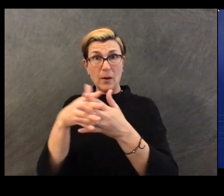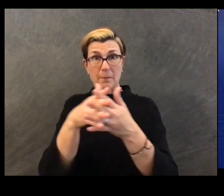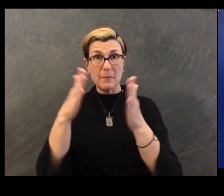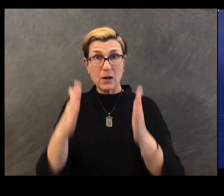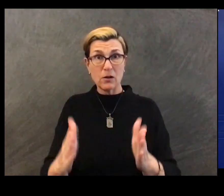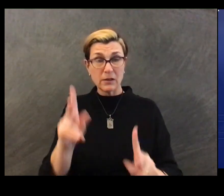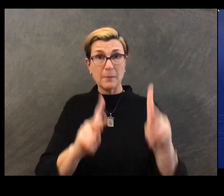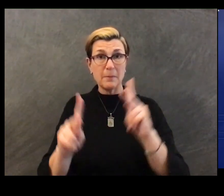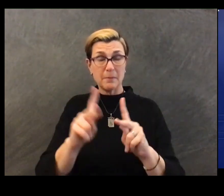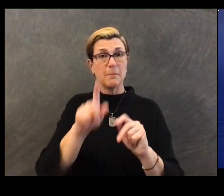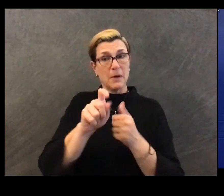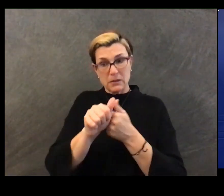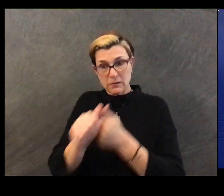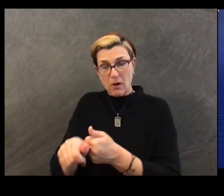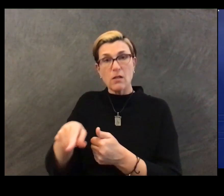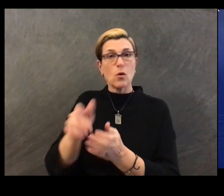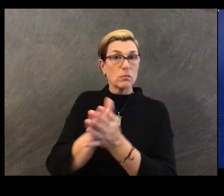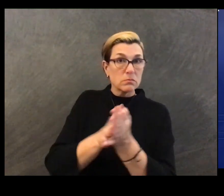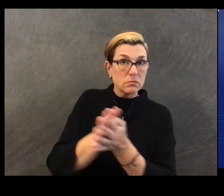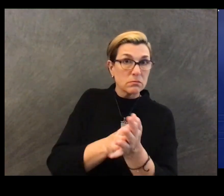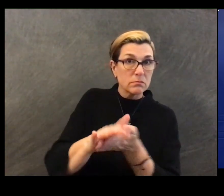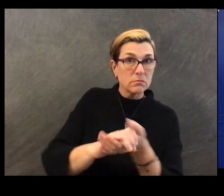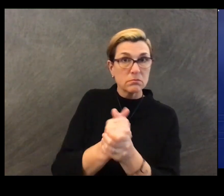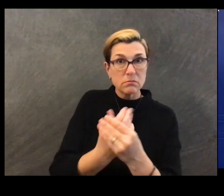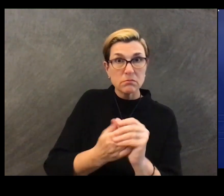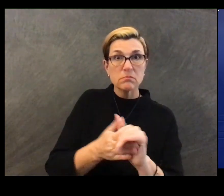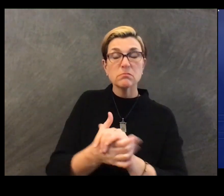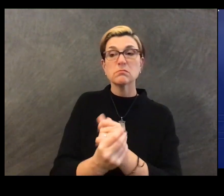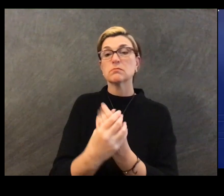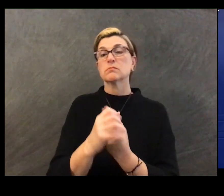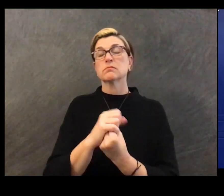areas of personal hygiene and that the types of social distancing strategies